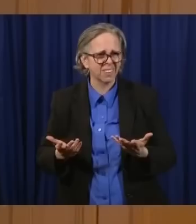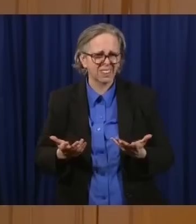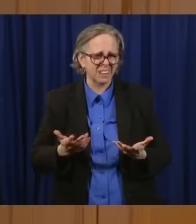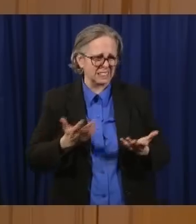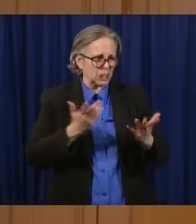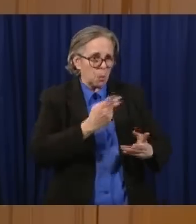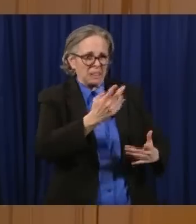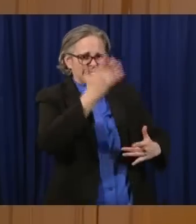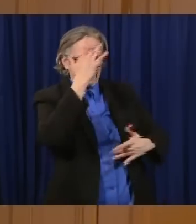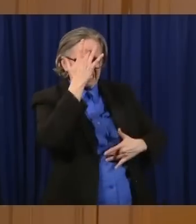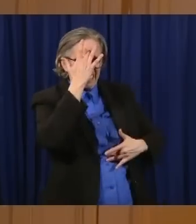WE FEEL.